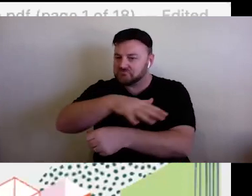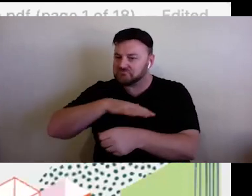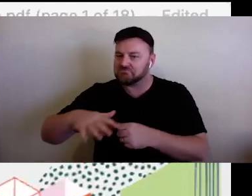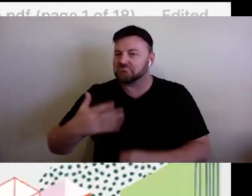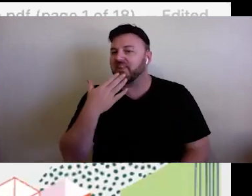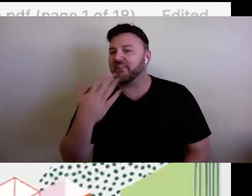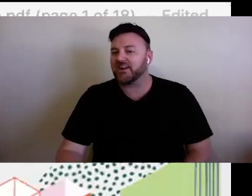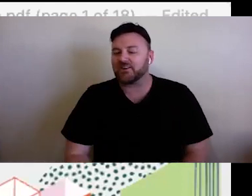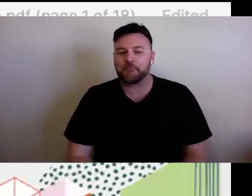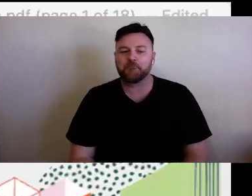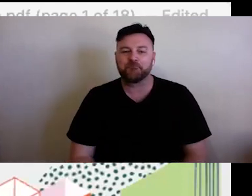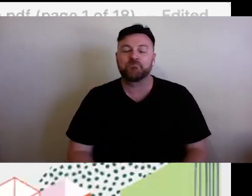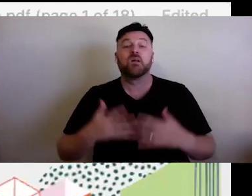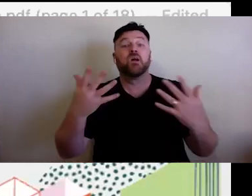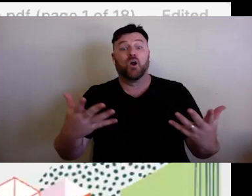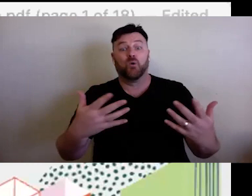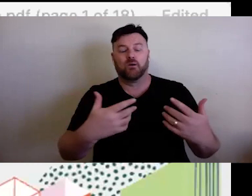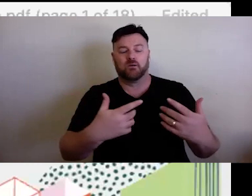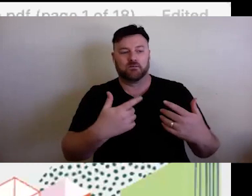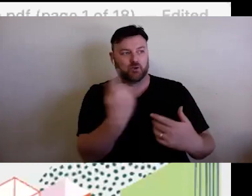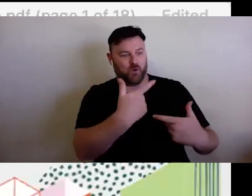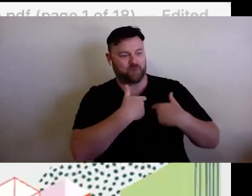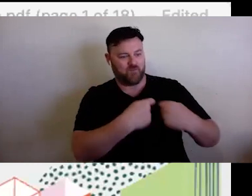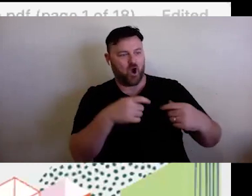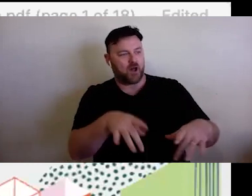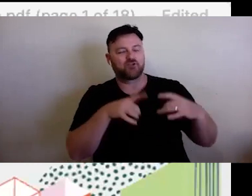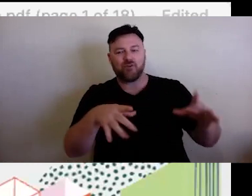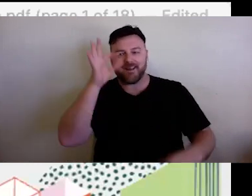today. It's a real privilege, I have to say, to connect with you at this